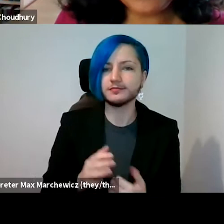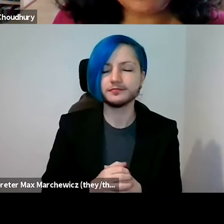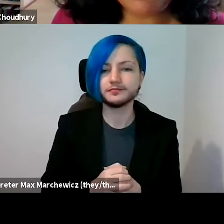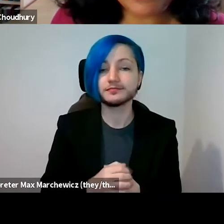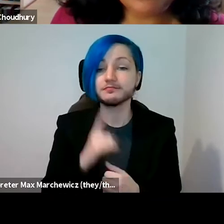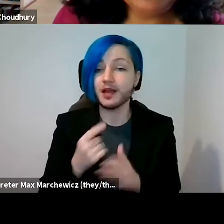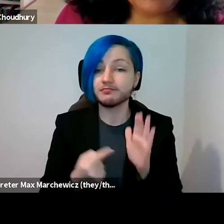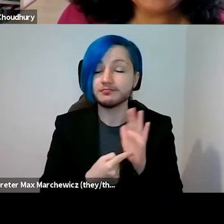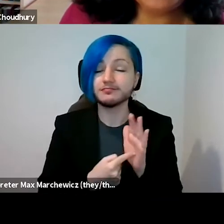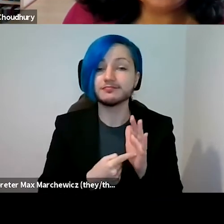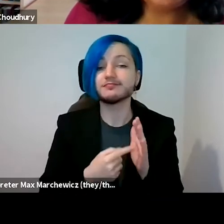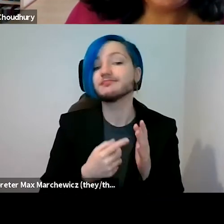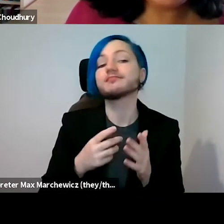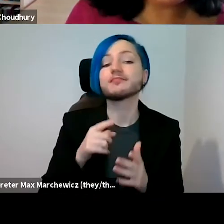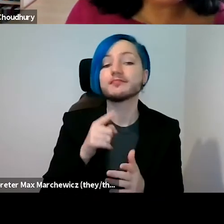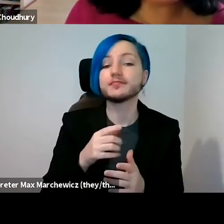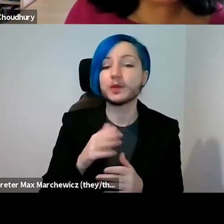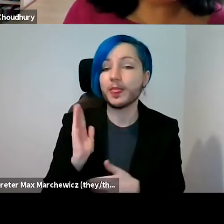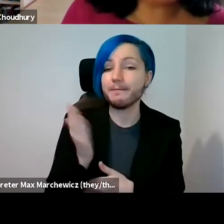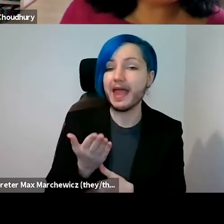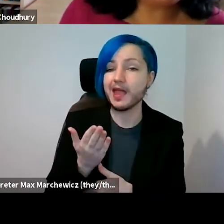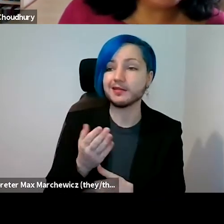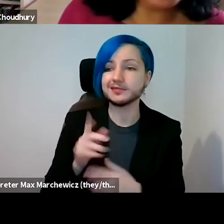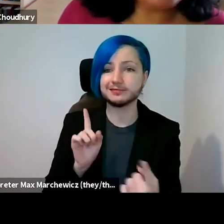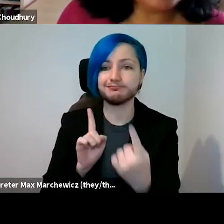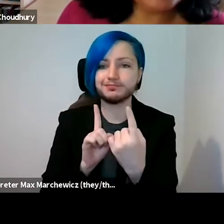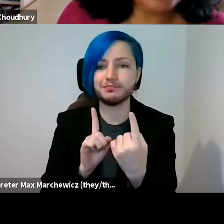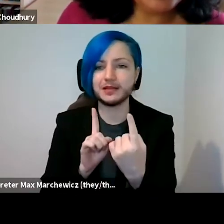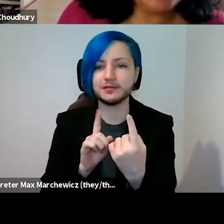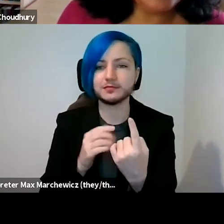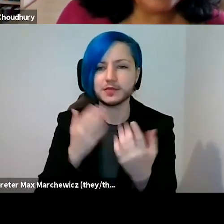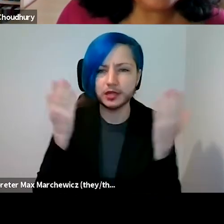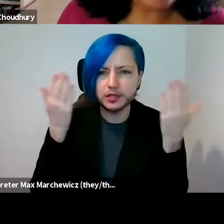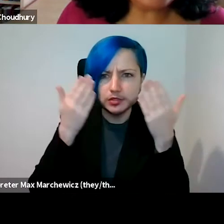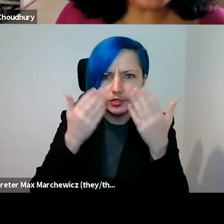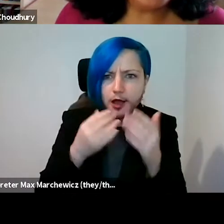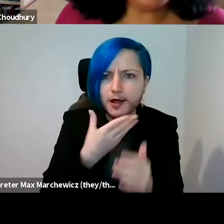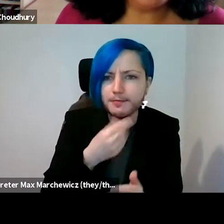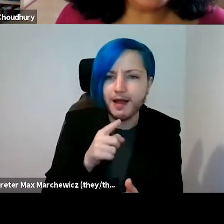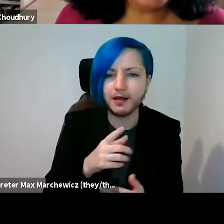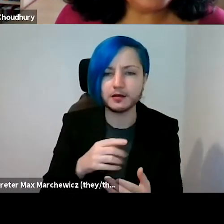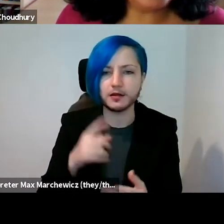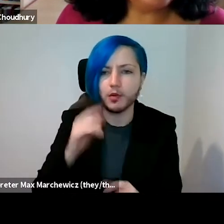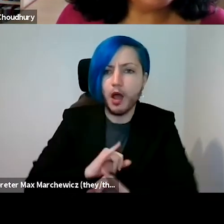the dark men in the passages shrieked and mistook him for the devil, and the composition too is intriguing,